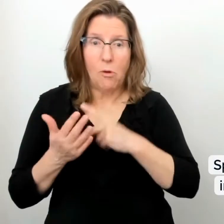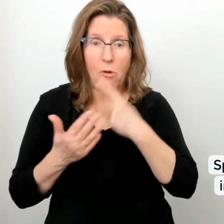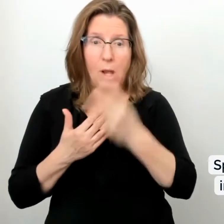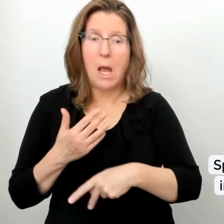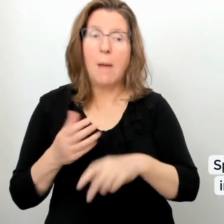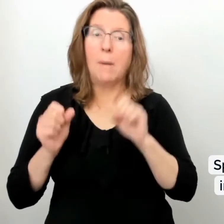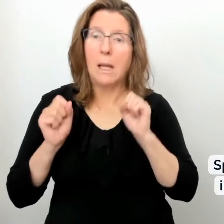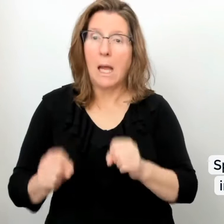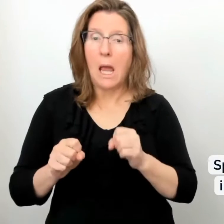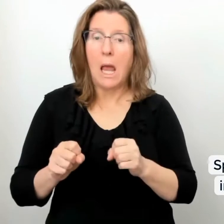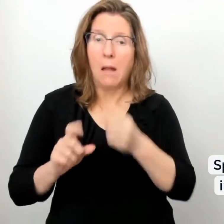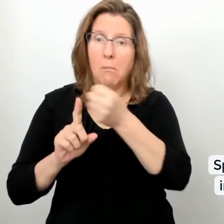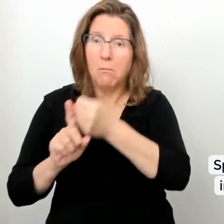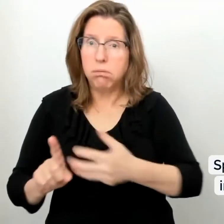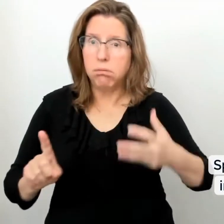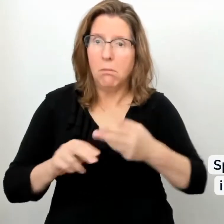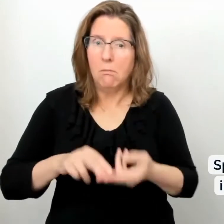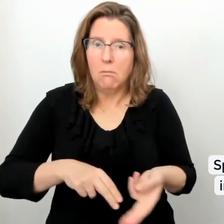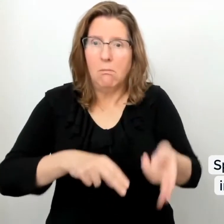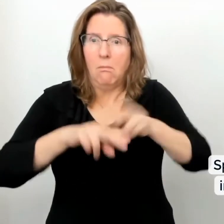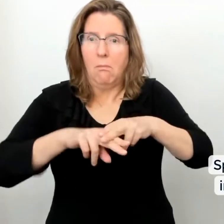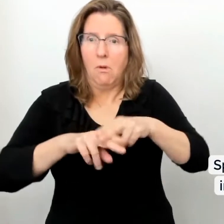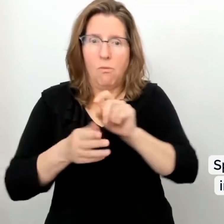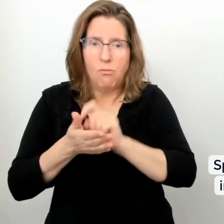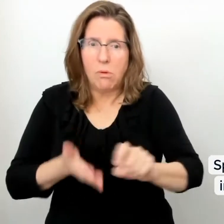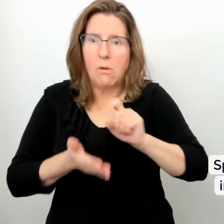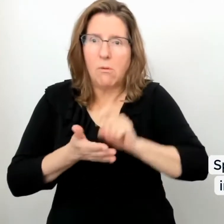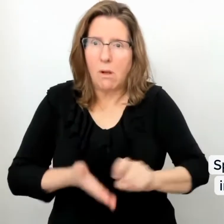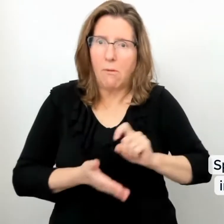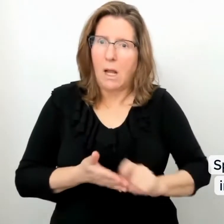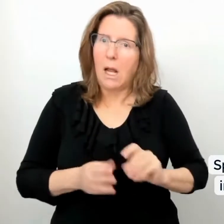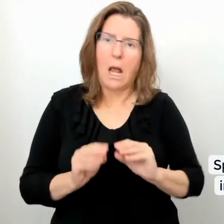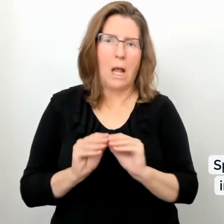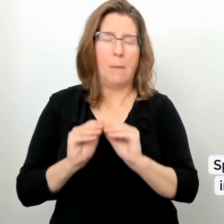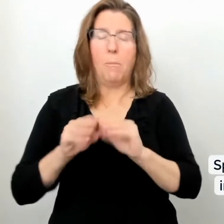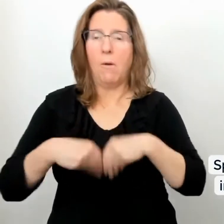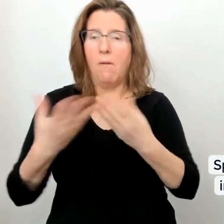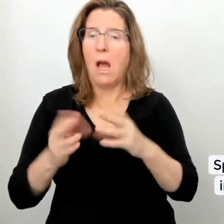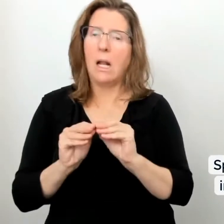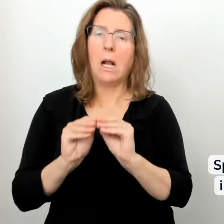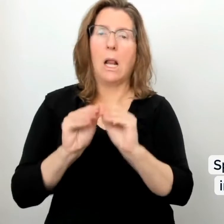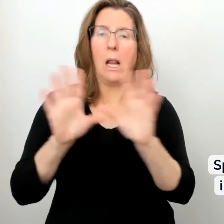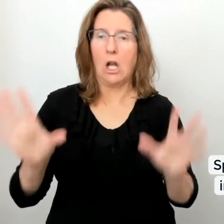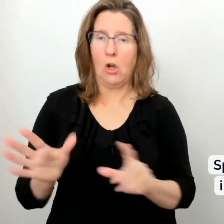Speech recognition can increase written output and legibility.